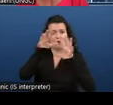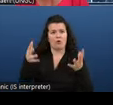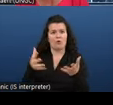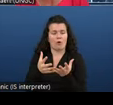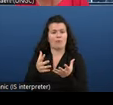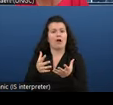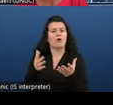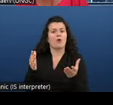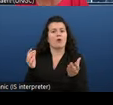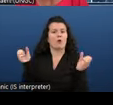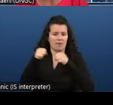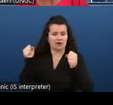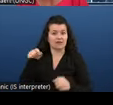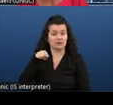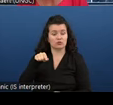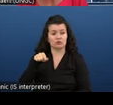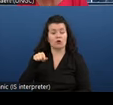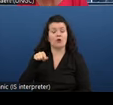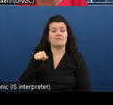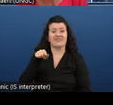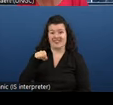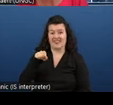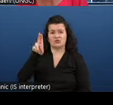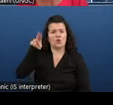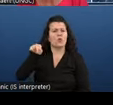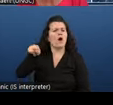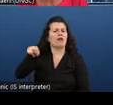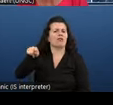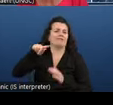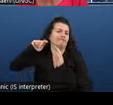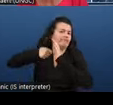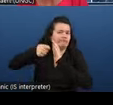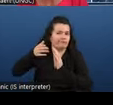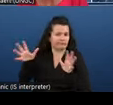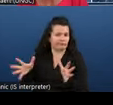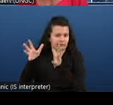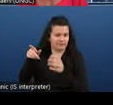Nations Global Compact, which is a un initiatives which was linked to the United Nations, but